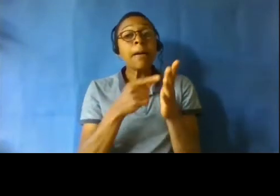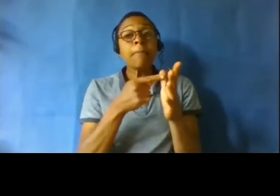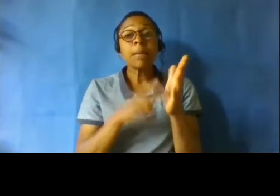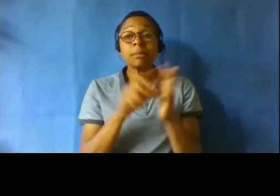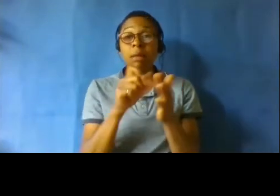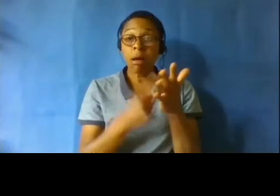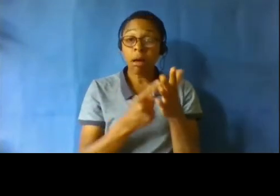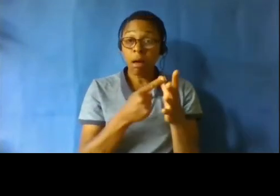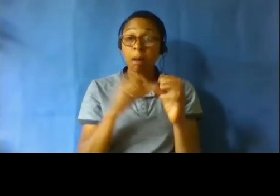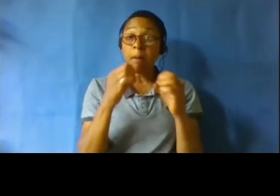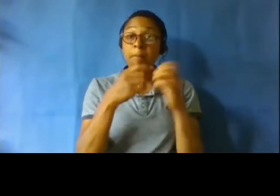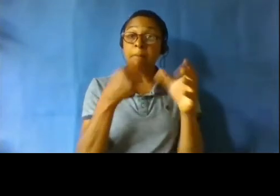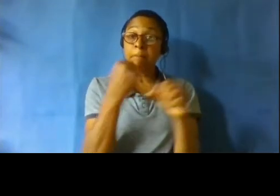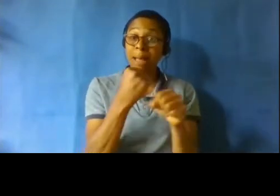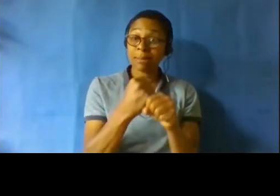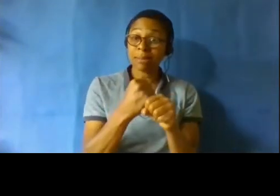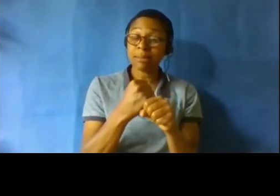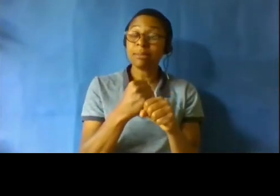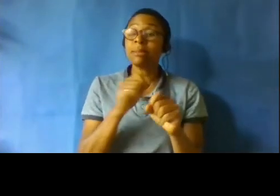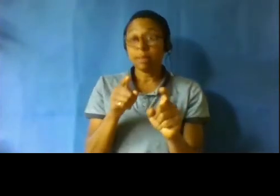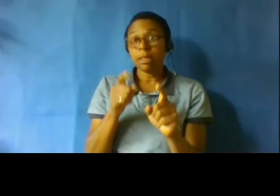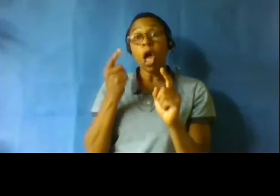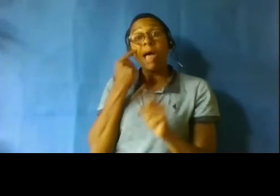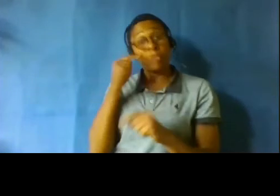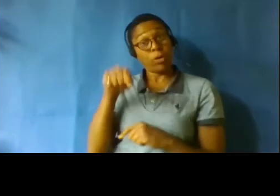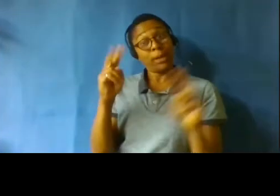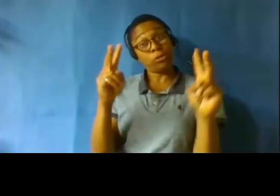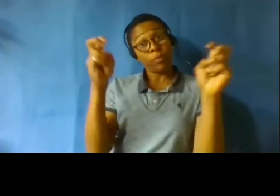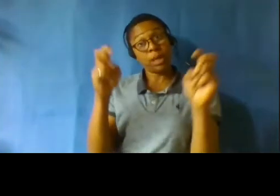in my language where she performs swimming for some time and then